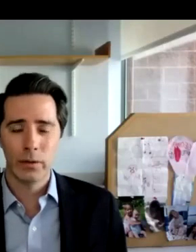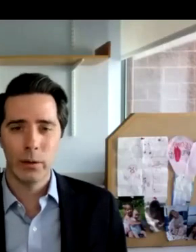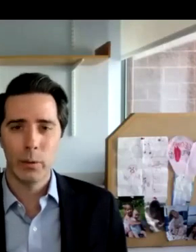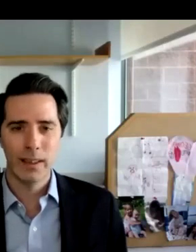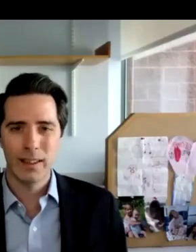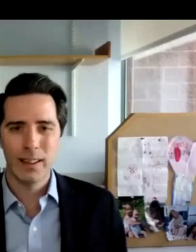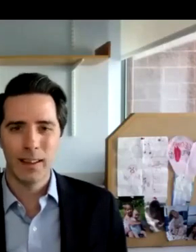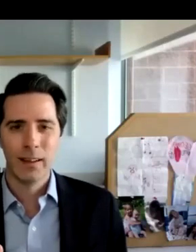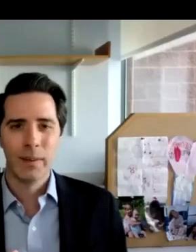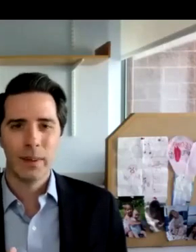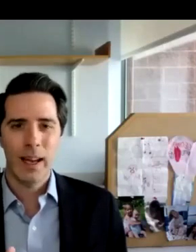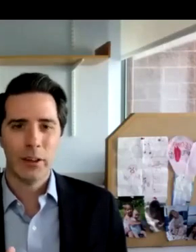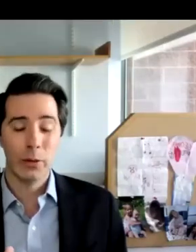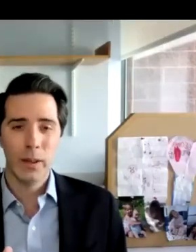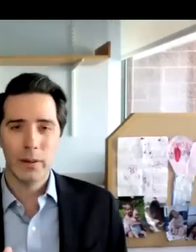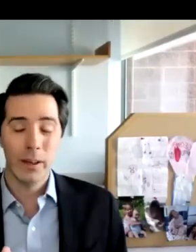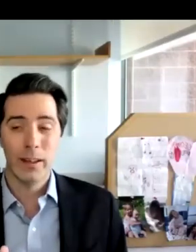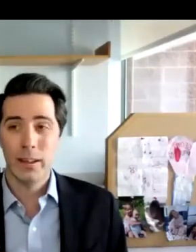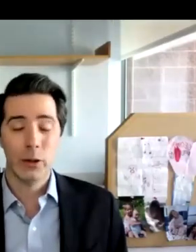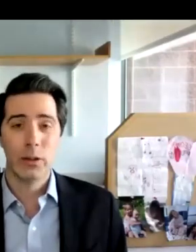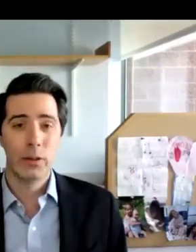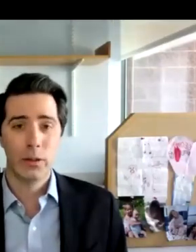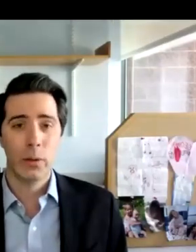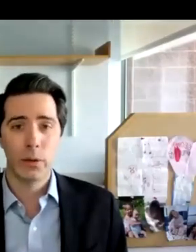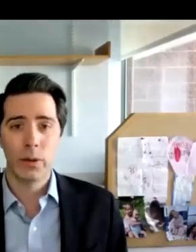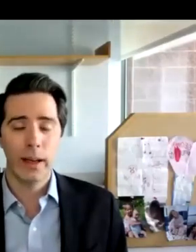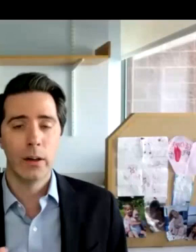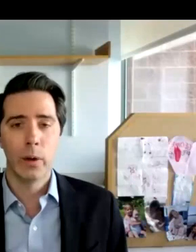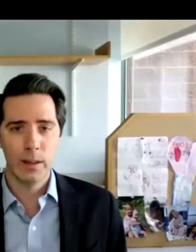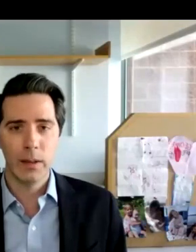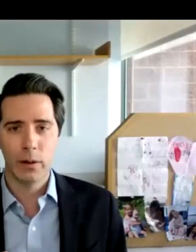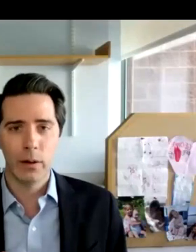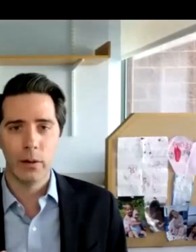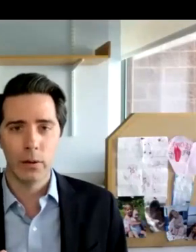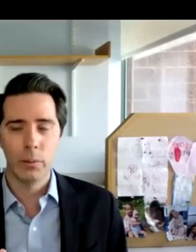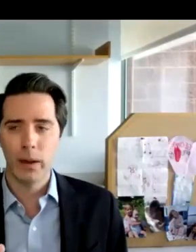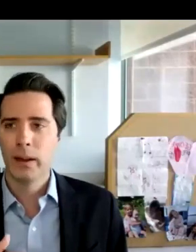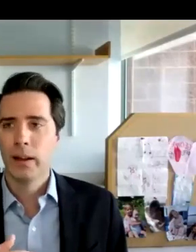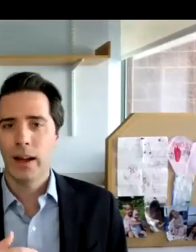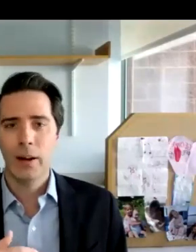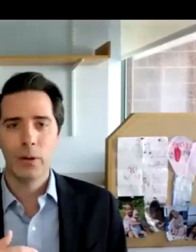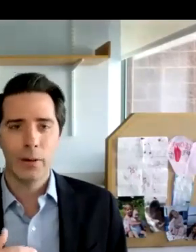nerve that we can see actually we we essentially don't do that I don't want